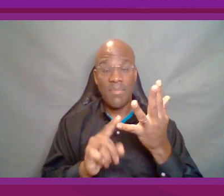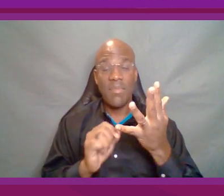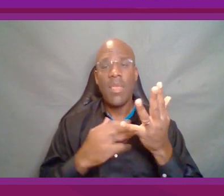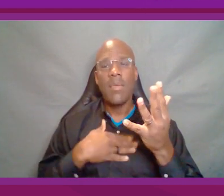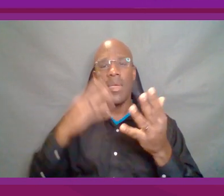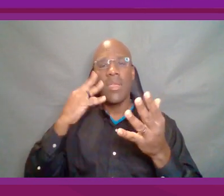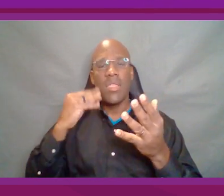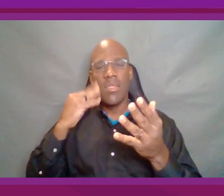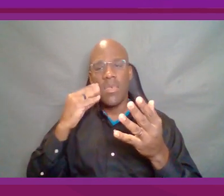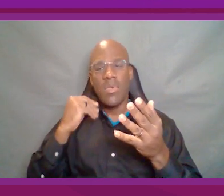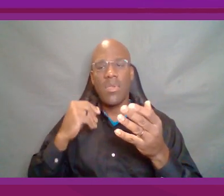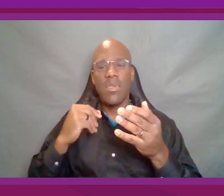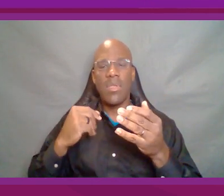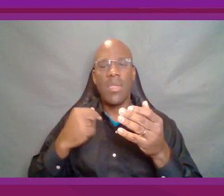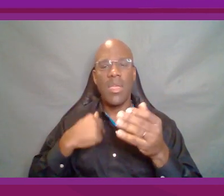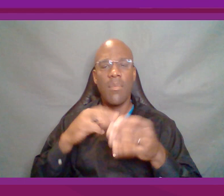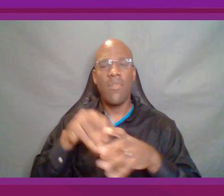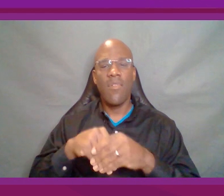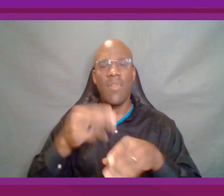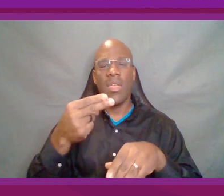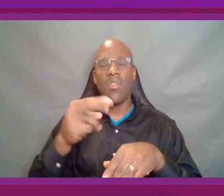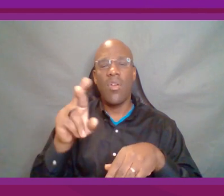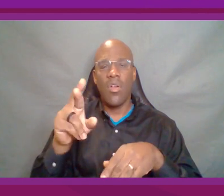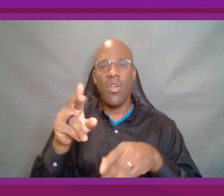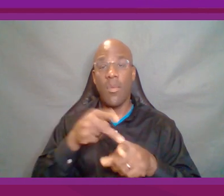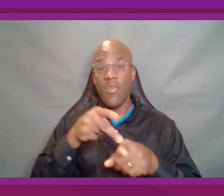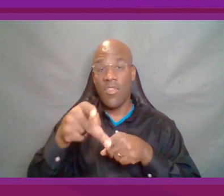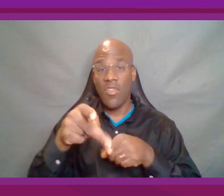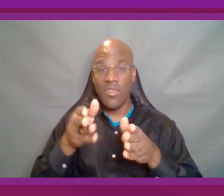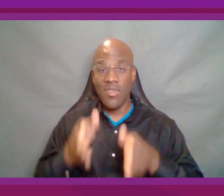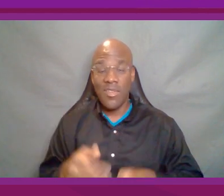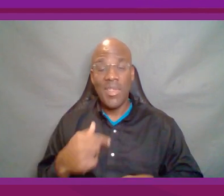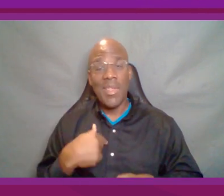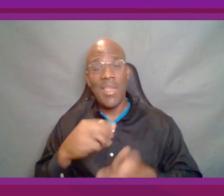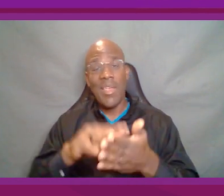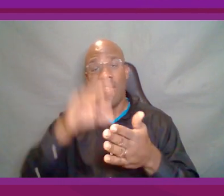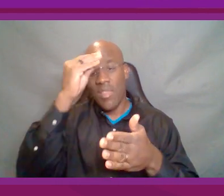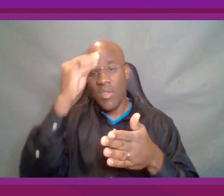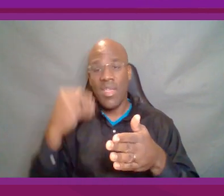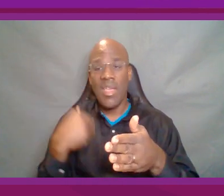in my experience as working as a HR professional as well I have learned there's an